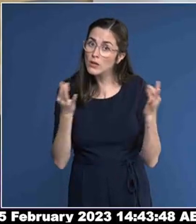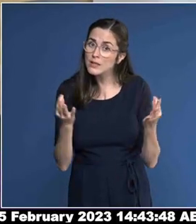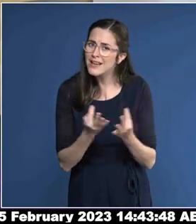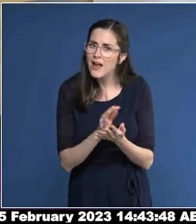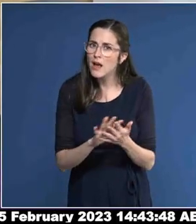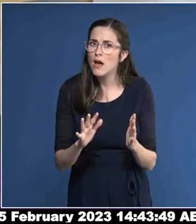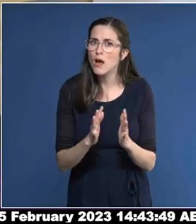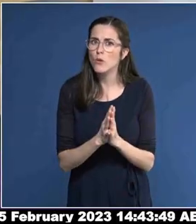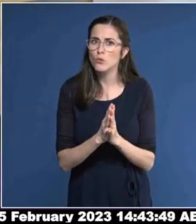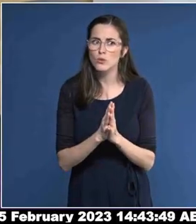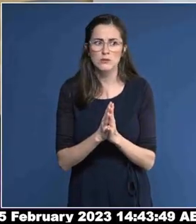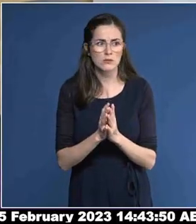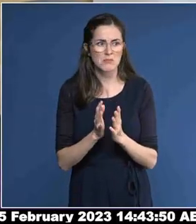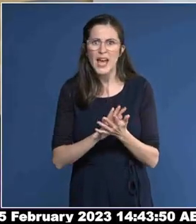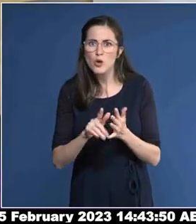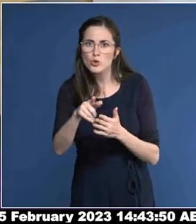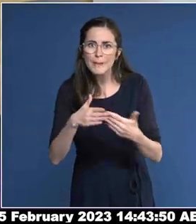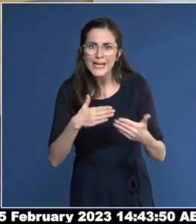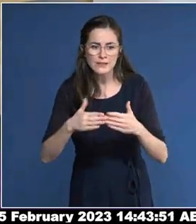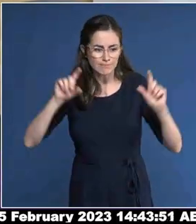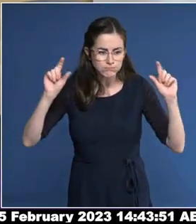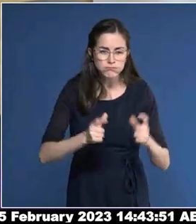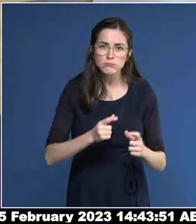managing the risk of violence, abuse, neglect and exploitation?